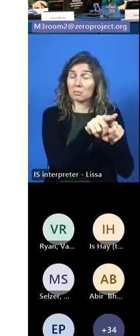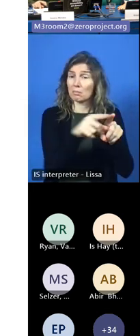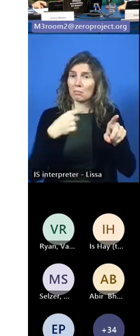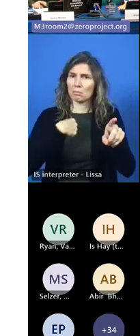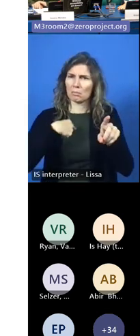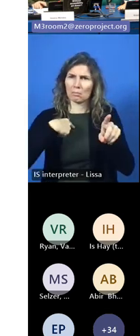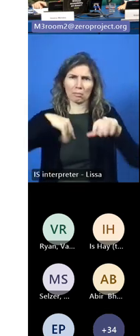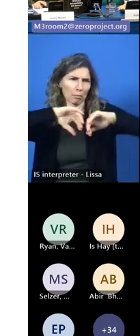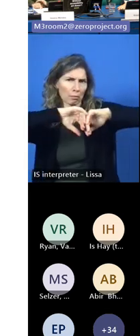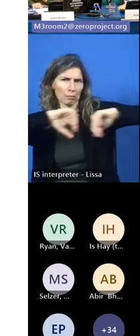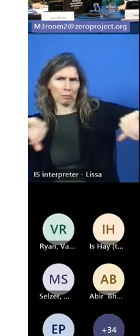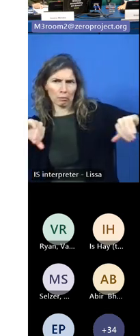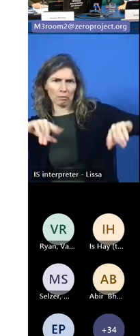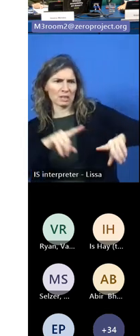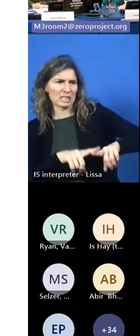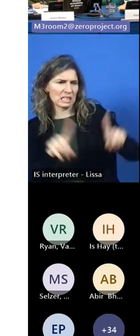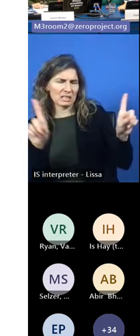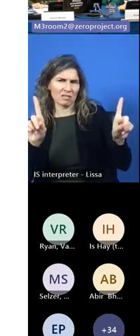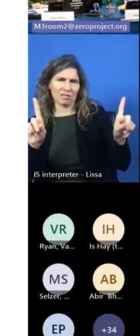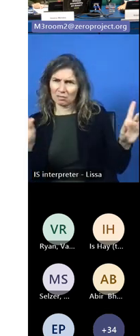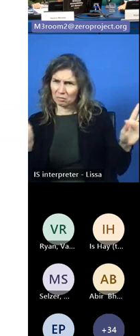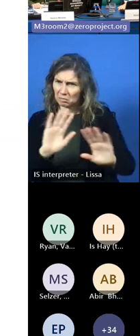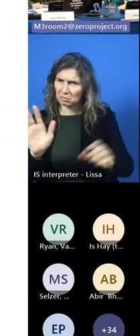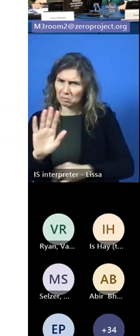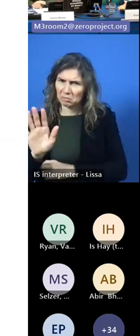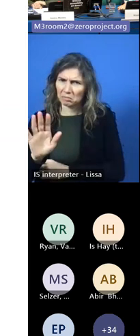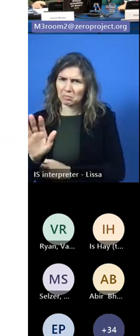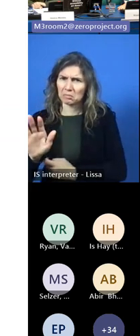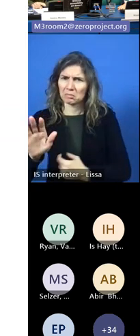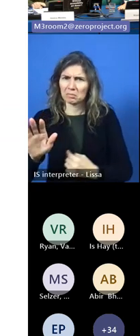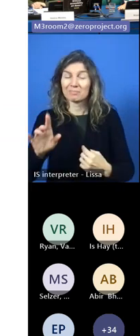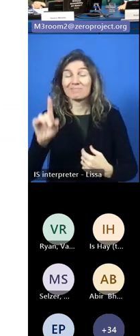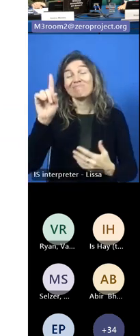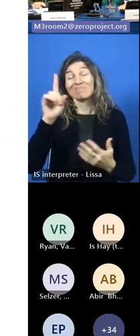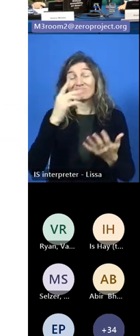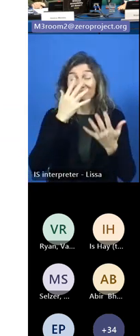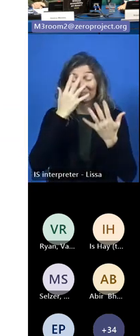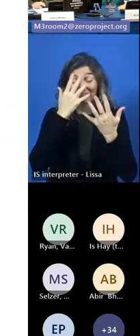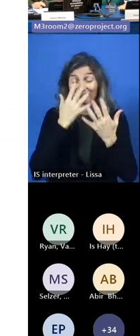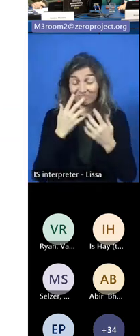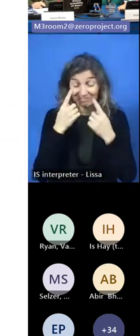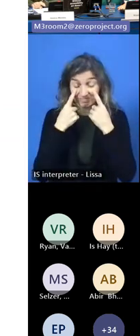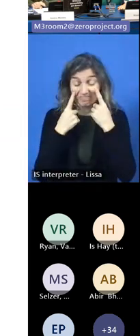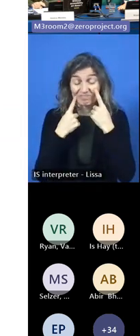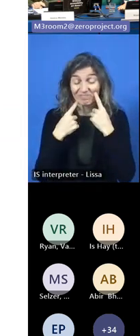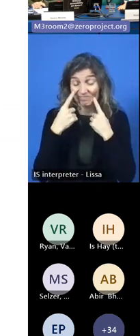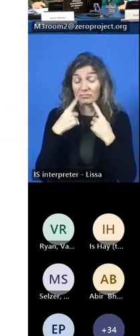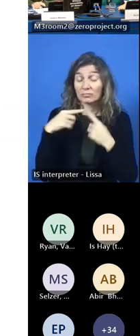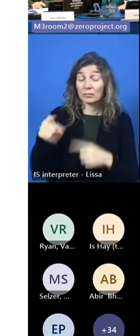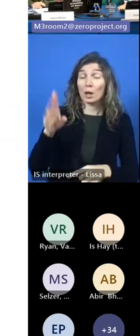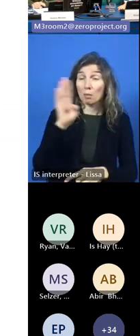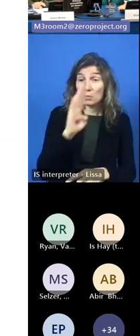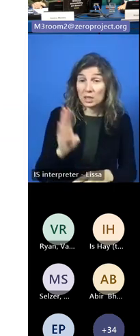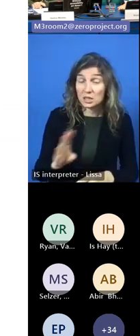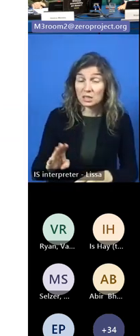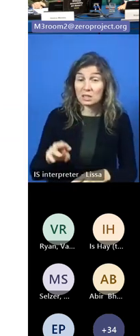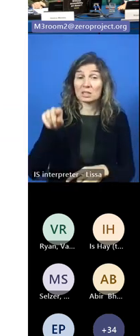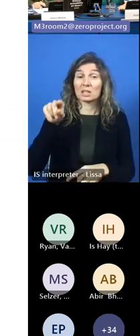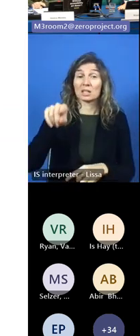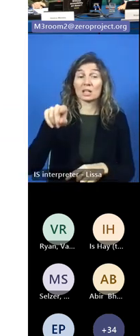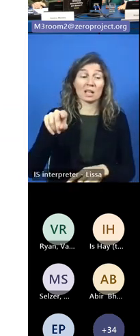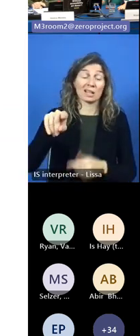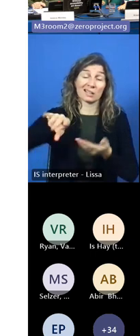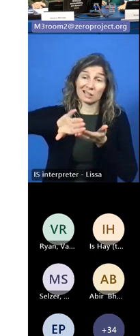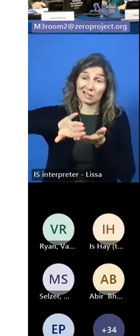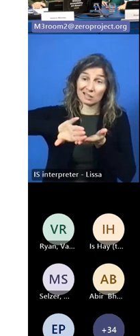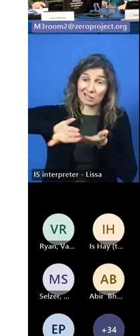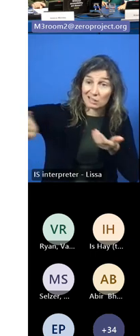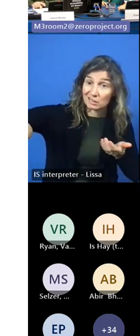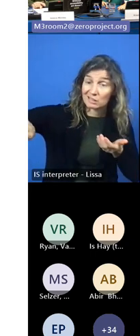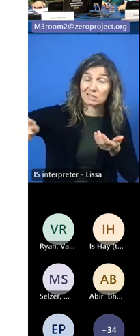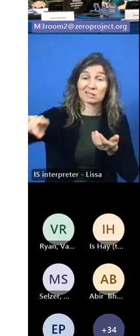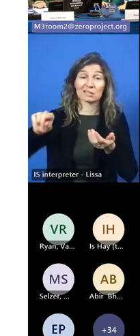In Brazil, unfortunately, we face ableism and a lack of accessibility and inclusion.